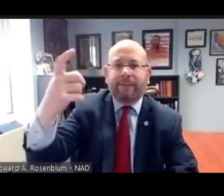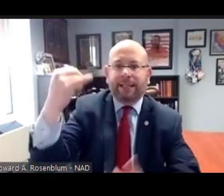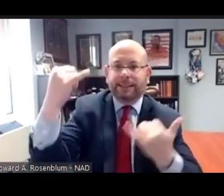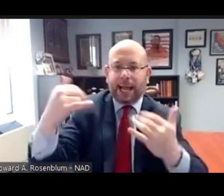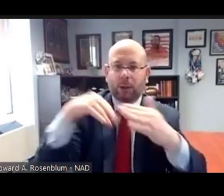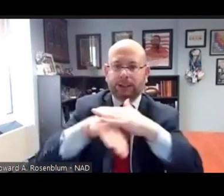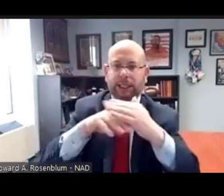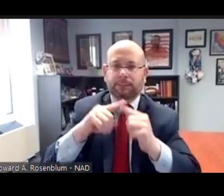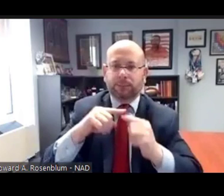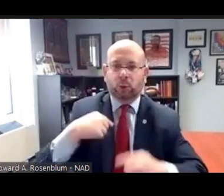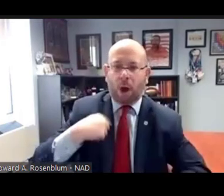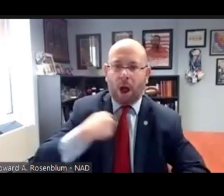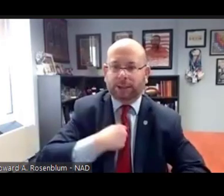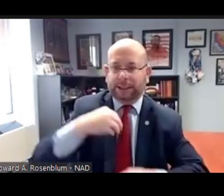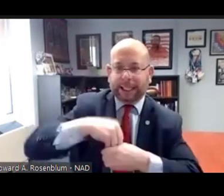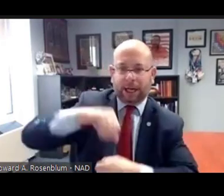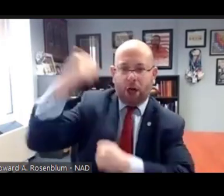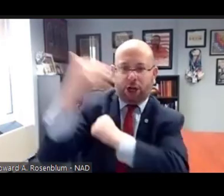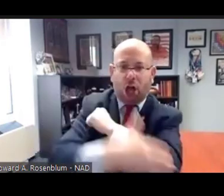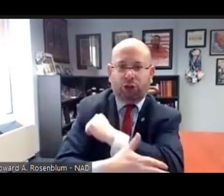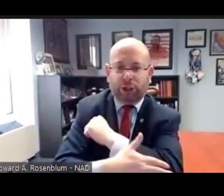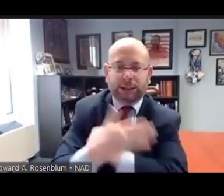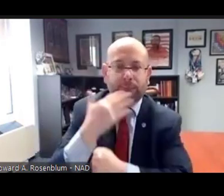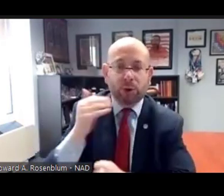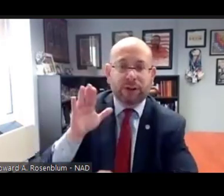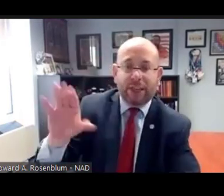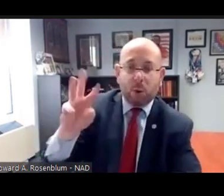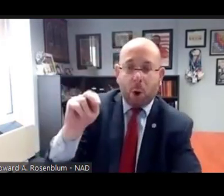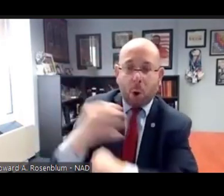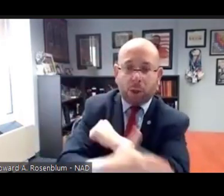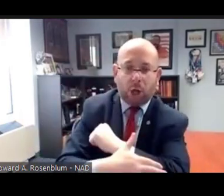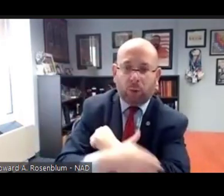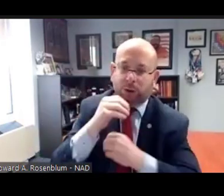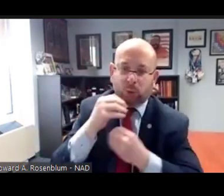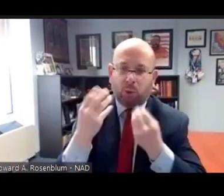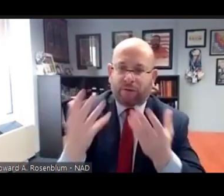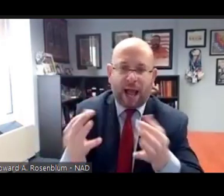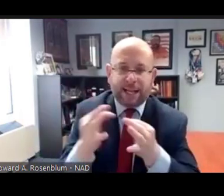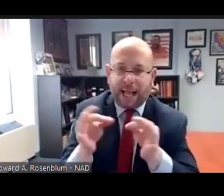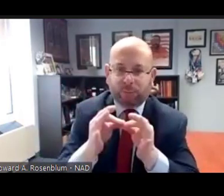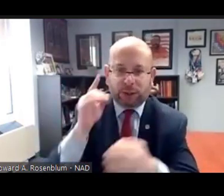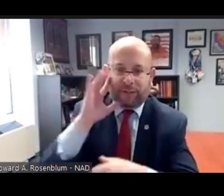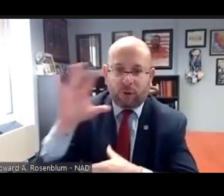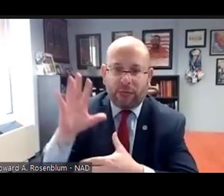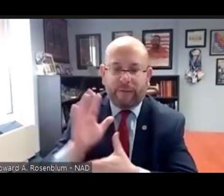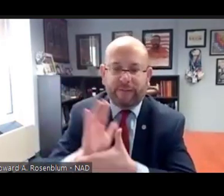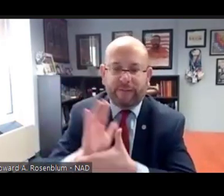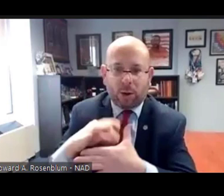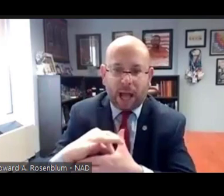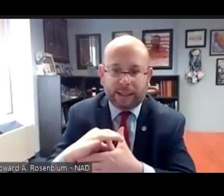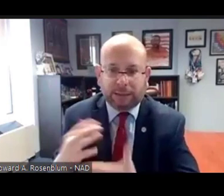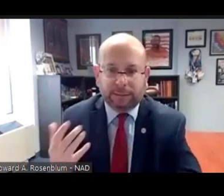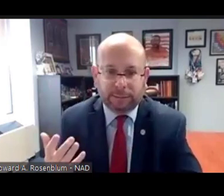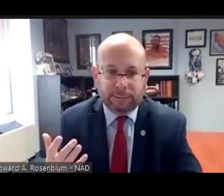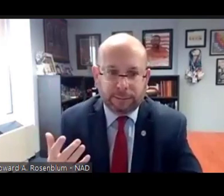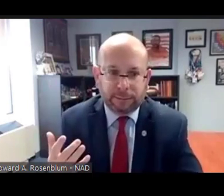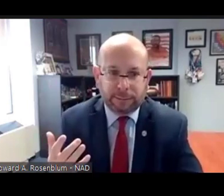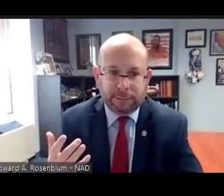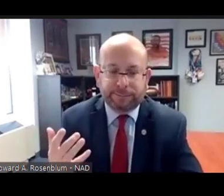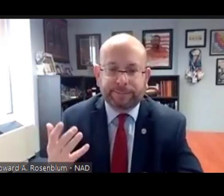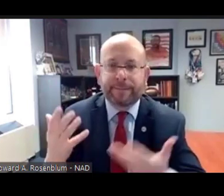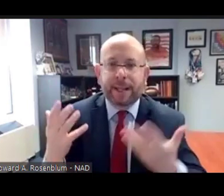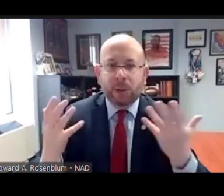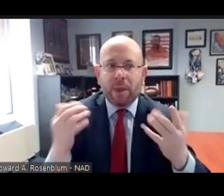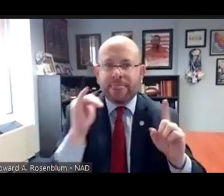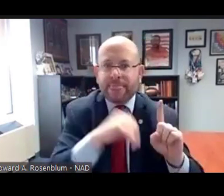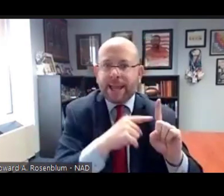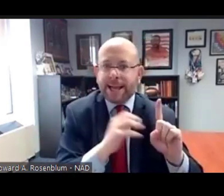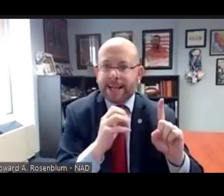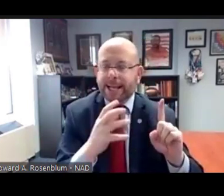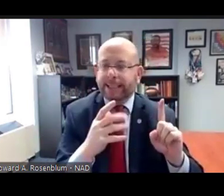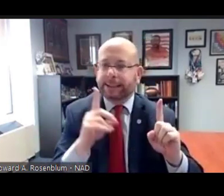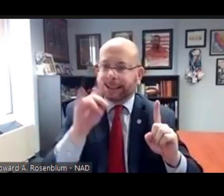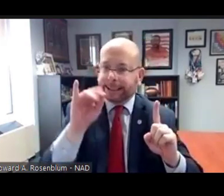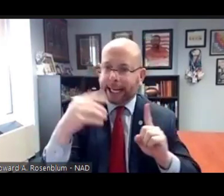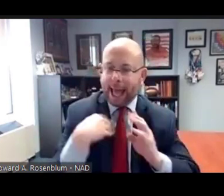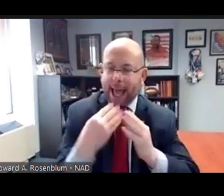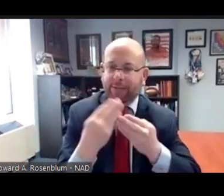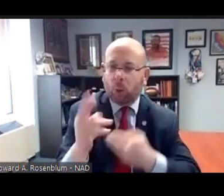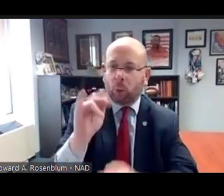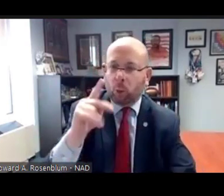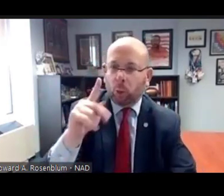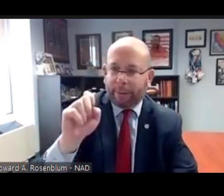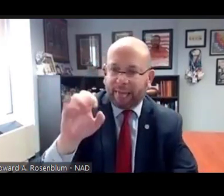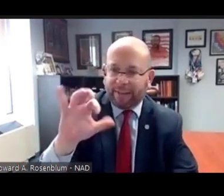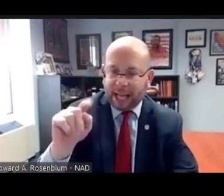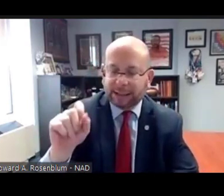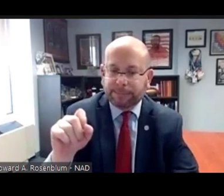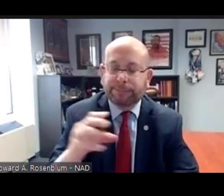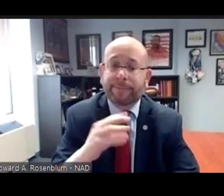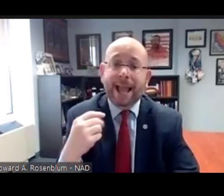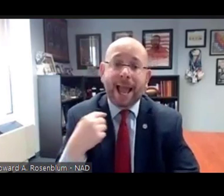as well, have indicated that now they can use Netflix in their own respective countries that had not provided captioned content.